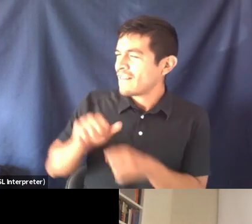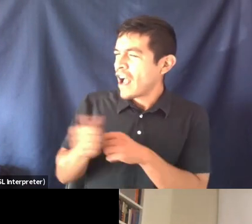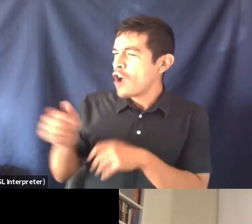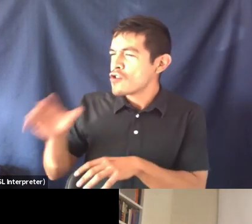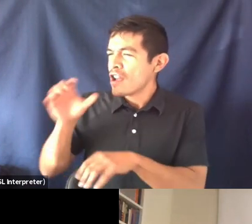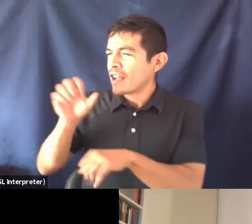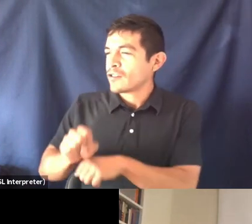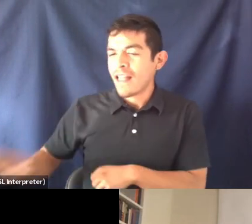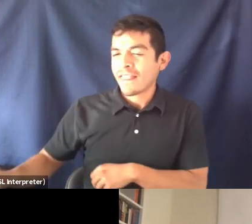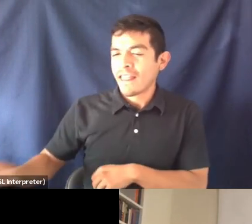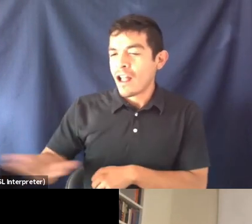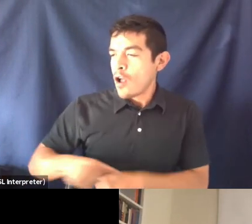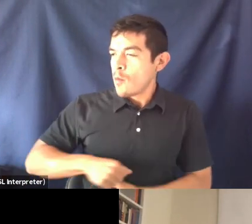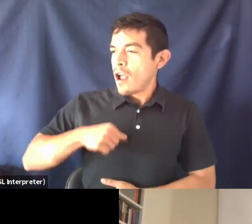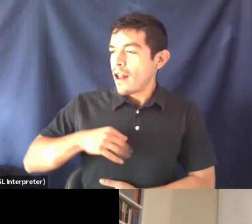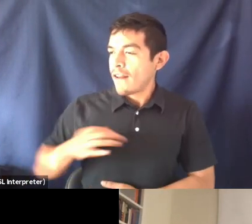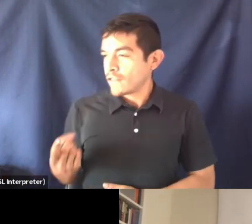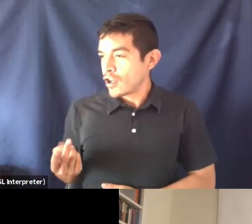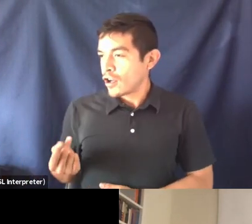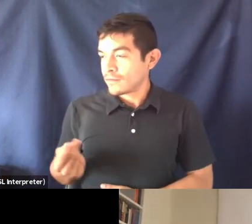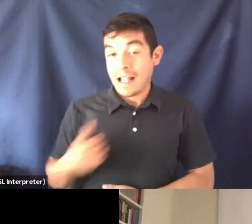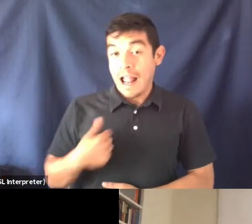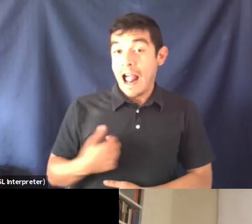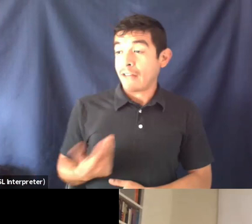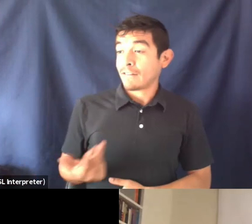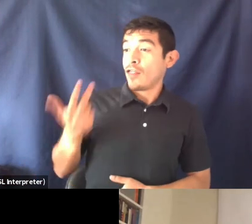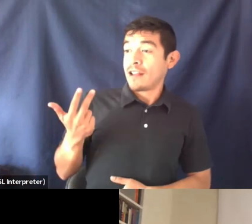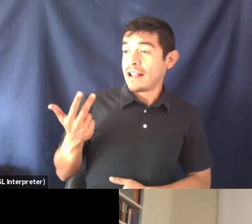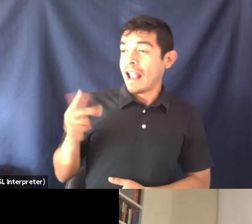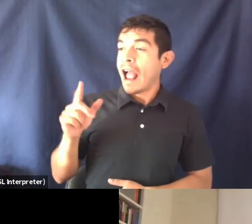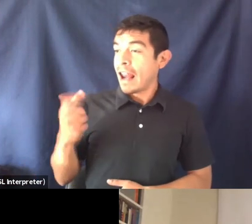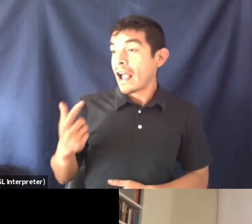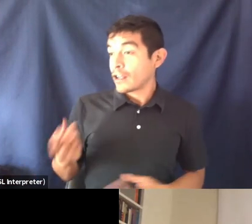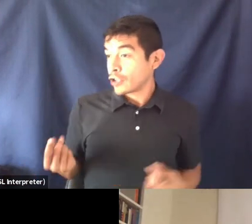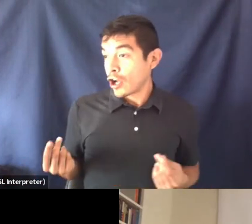And I have a three-legged dog and so people are constantly commenting,